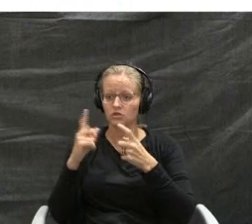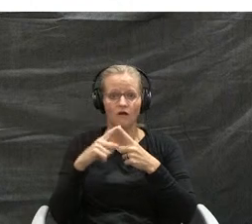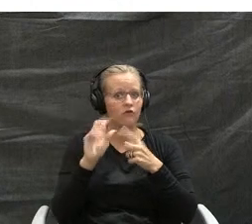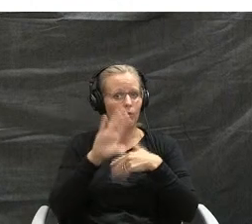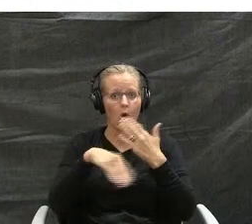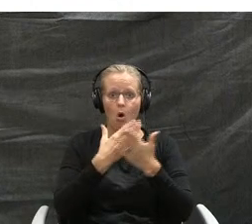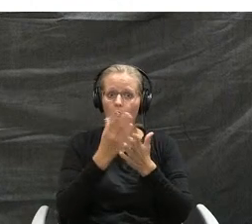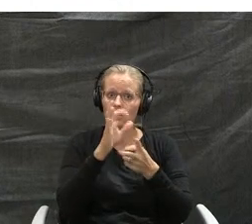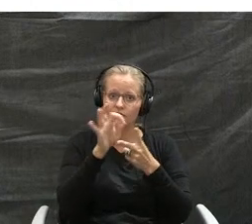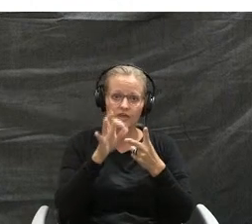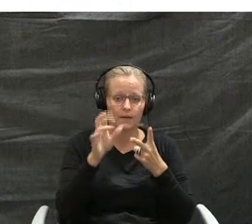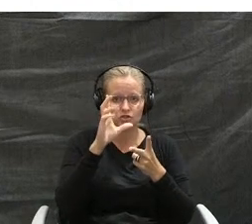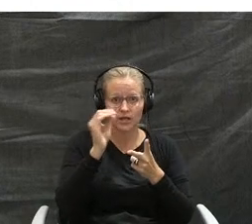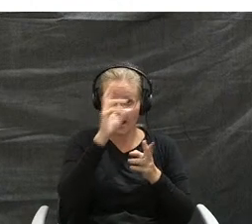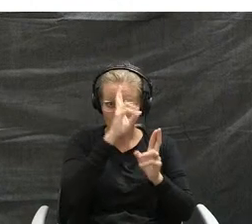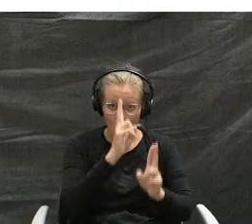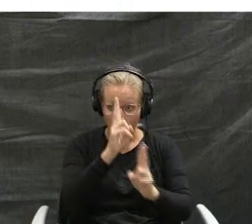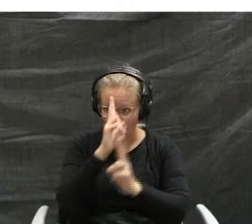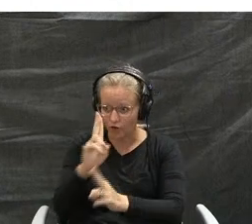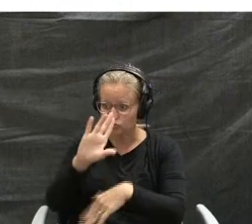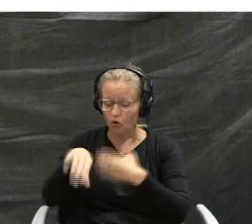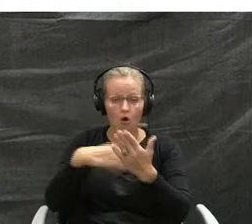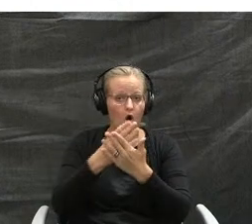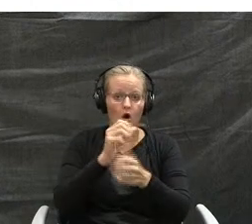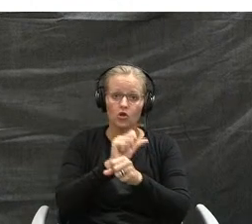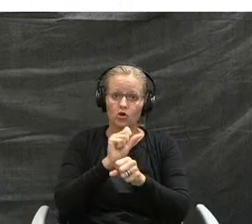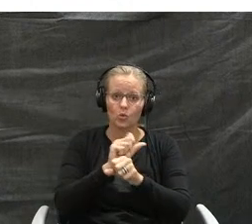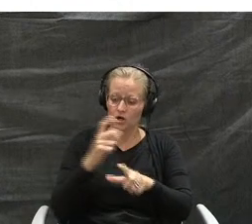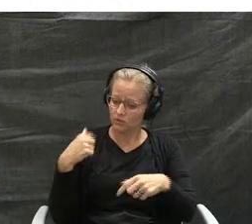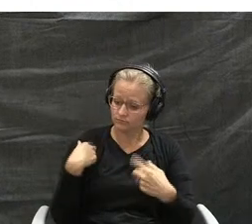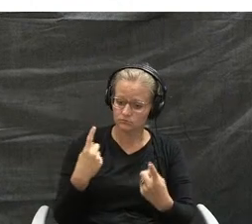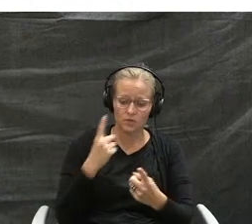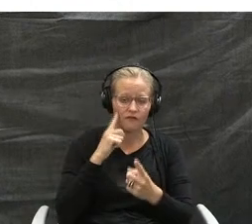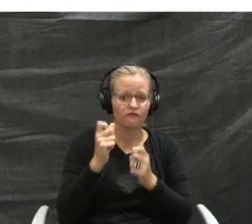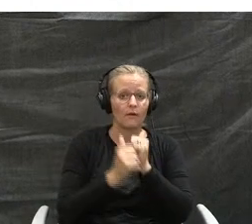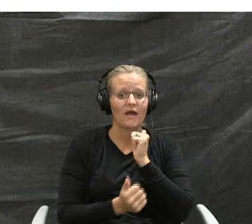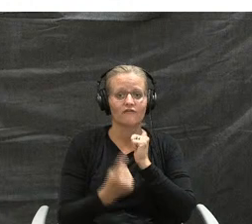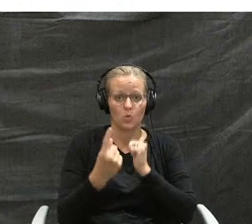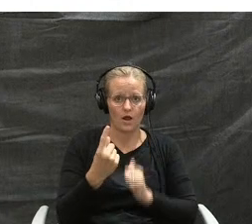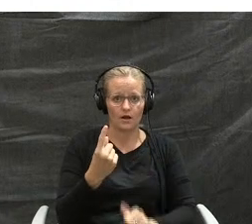although I'm recommending that we have a hybrid for students whose parents want them in that